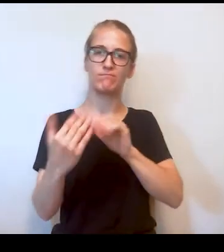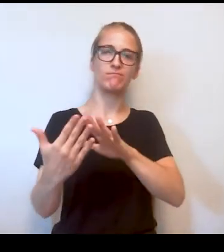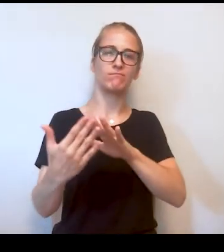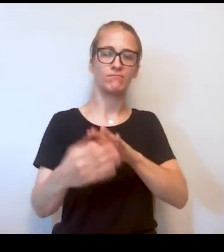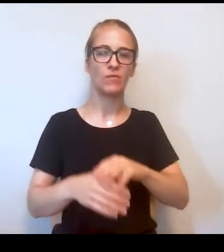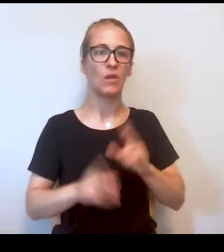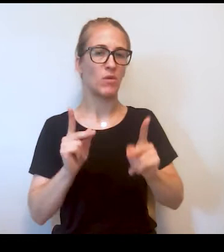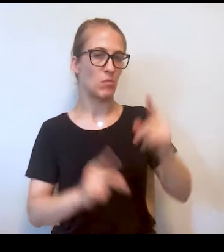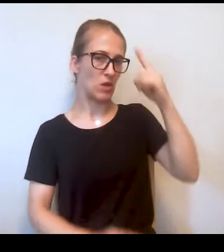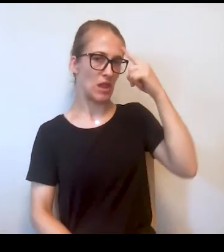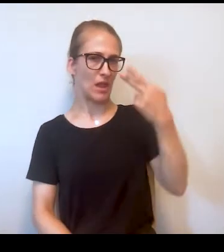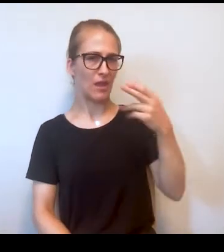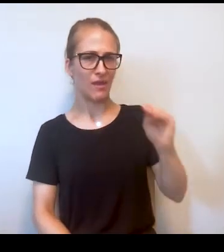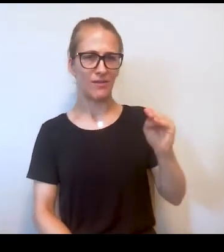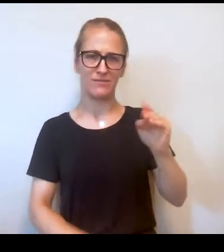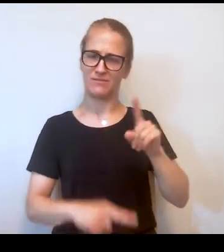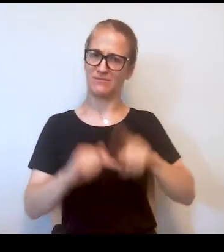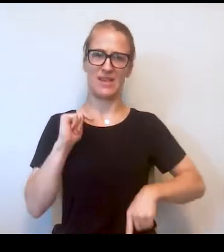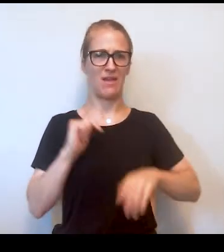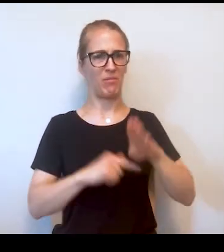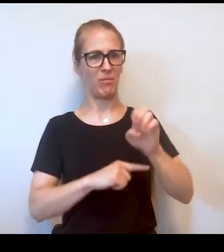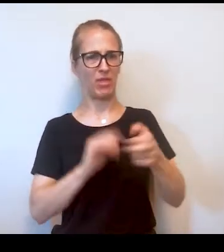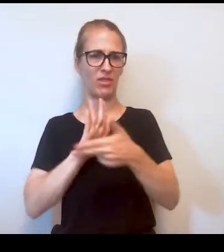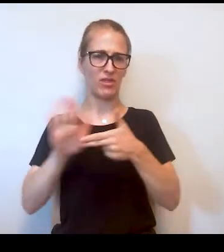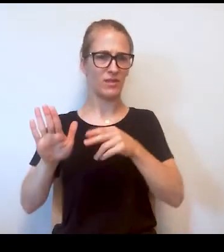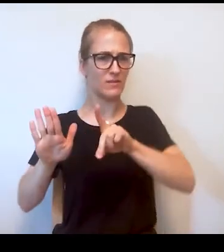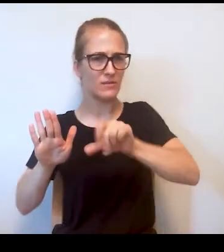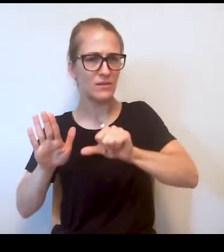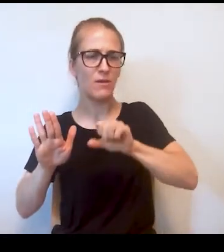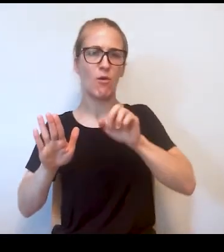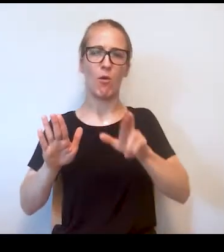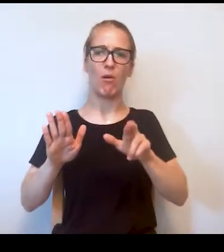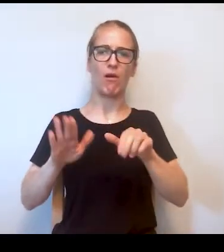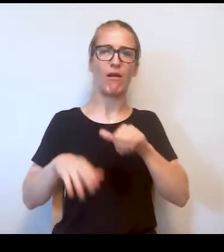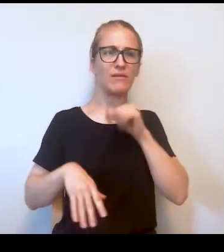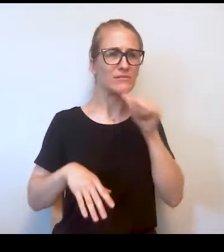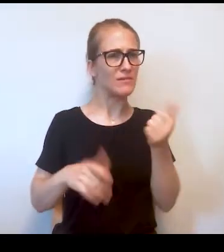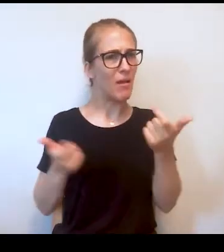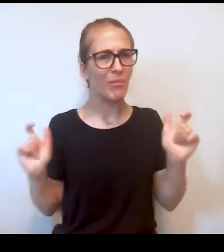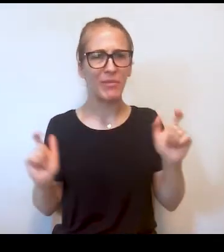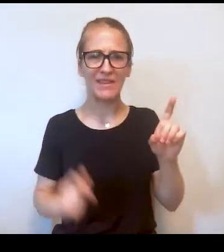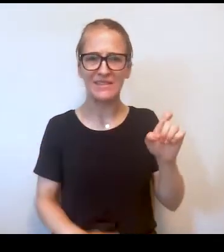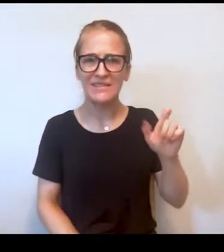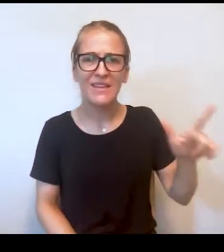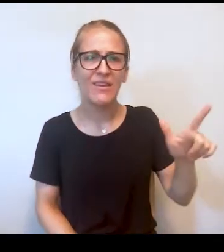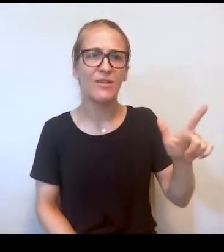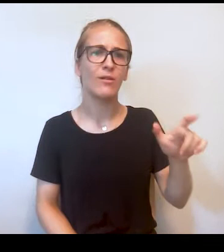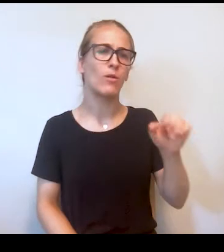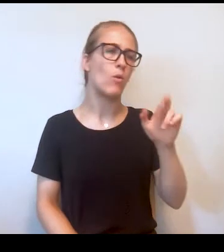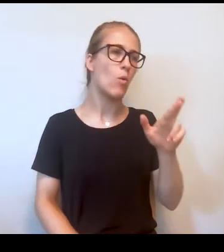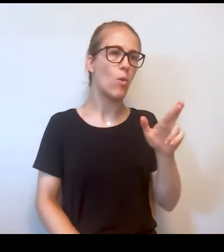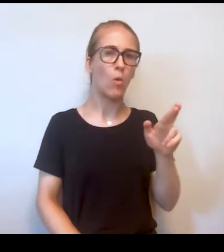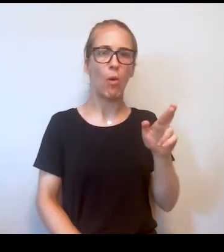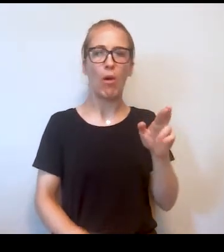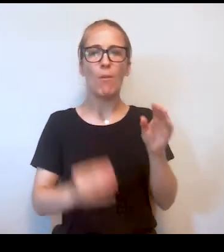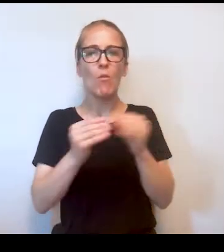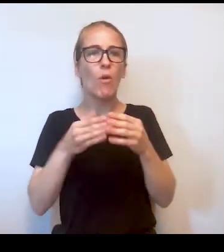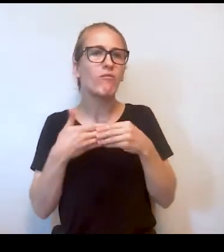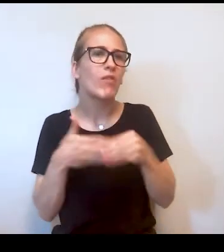hypermobility can't be disabling or it's benign or it's just being a little bit extra flexible